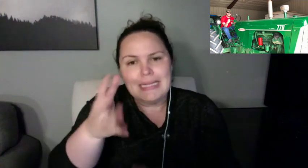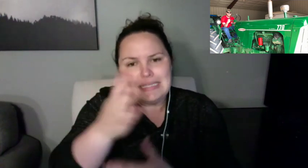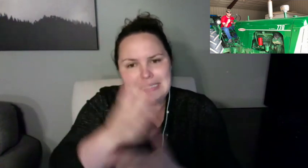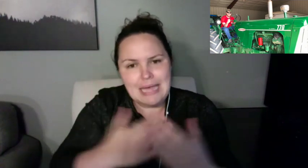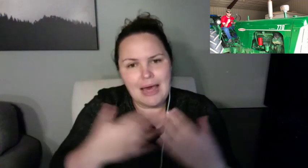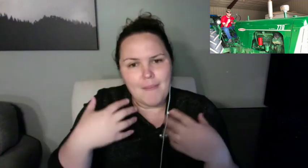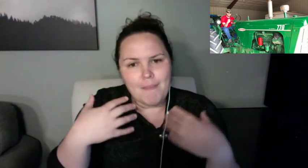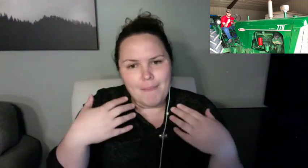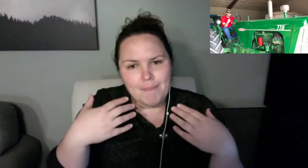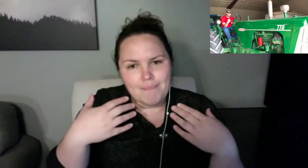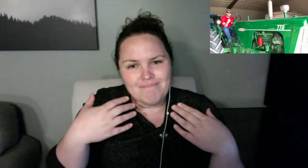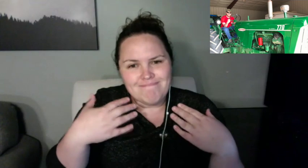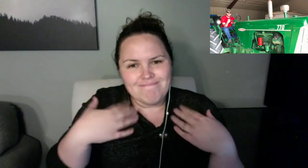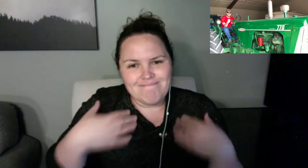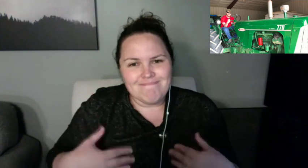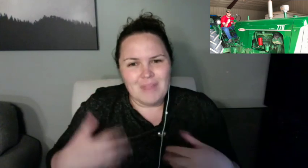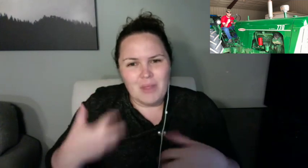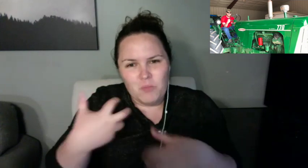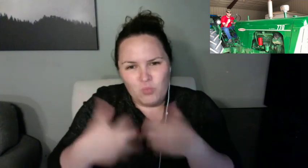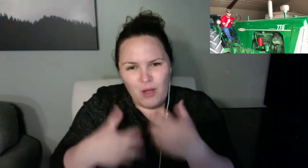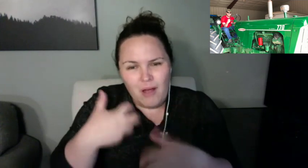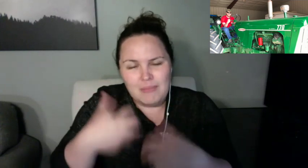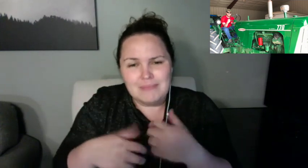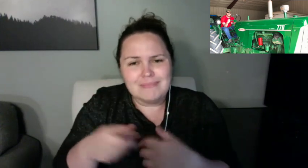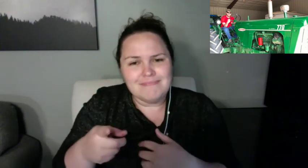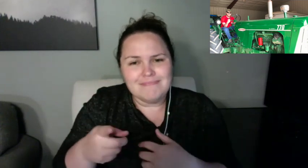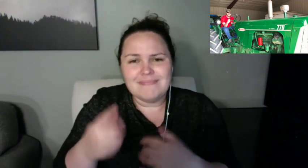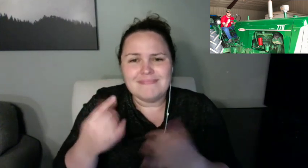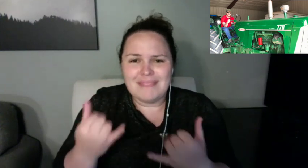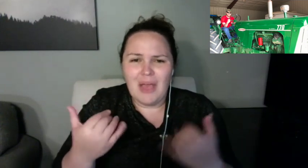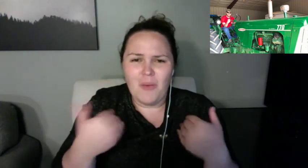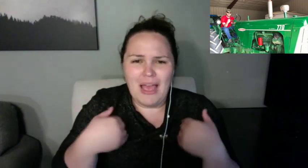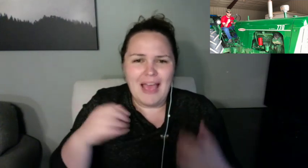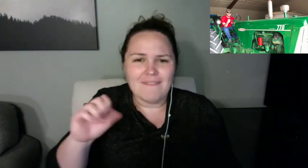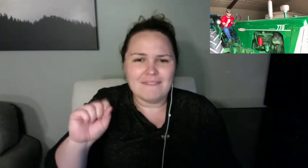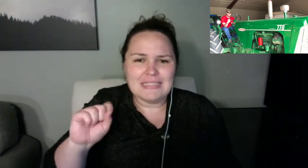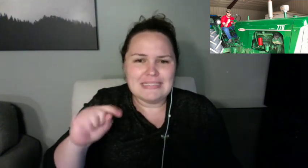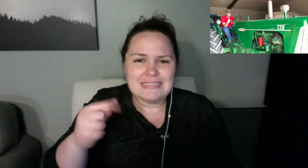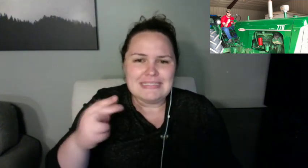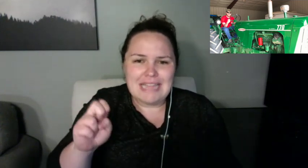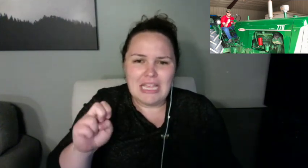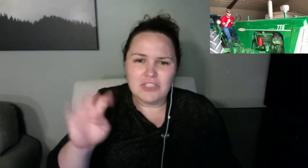now and he's dealing with about stage 4 liver and kidney failure.